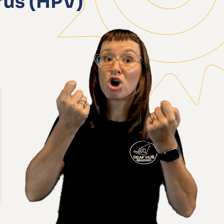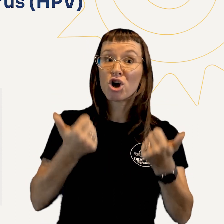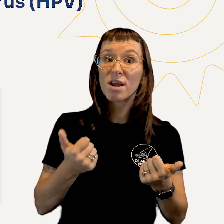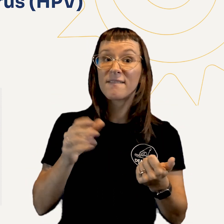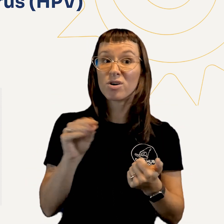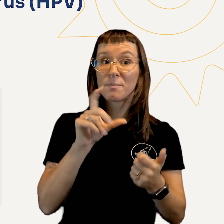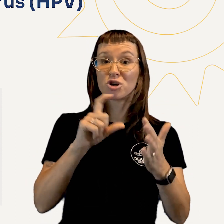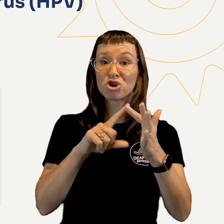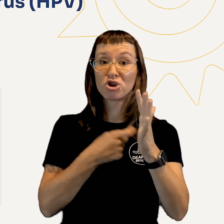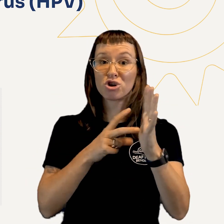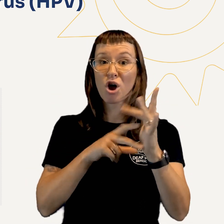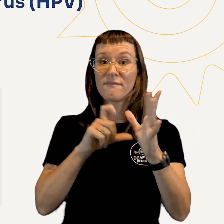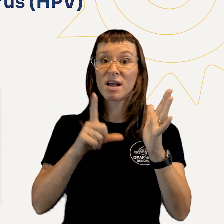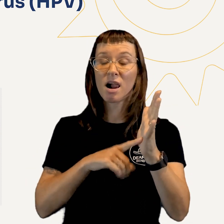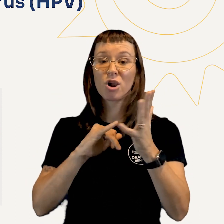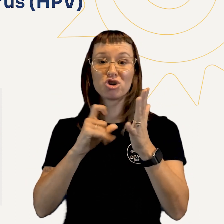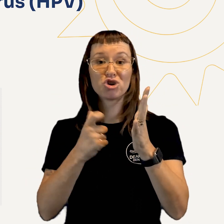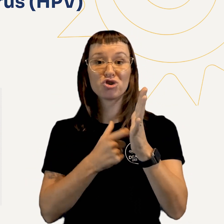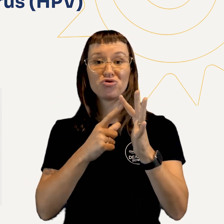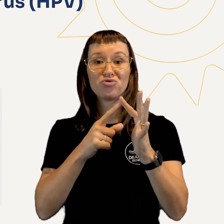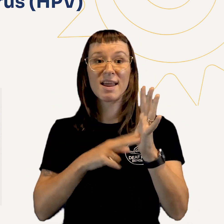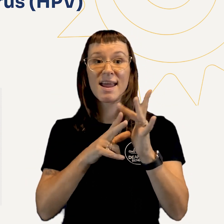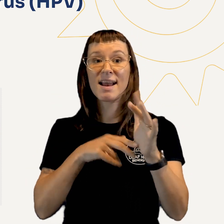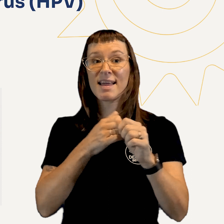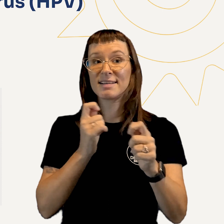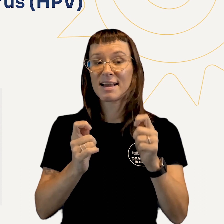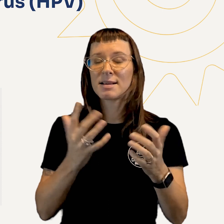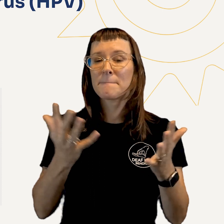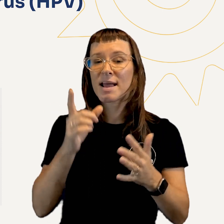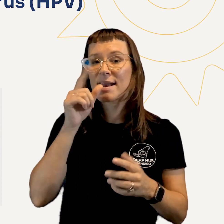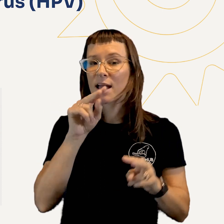changes can be monitored or treated if HPV is detected early with the Cervical Screening Test.